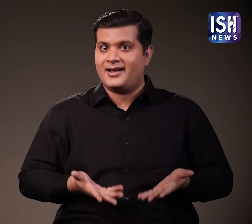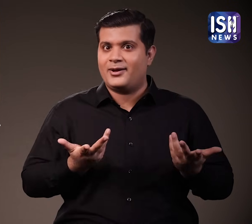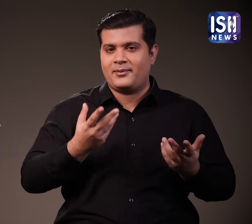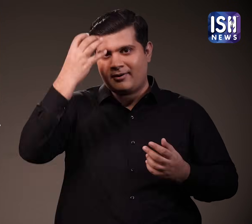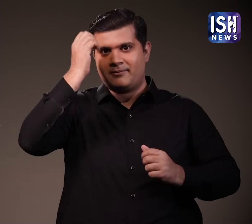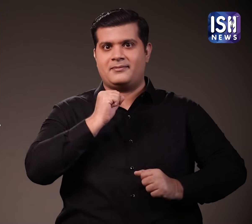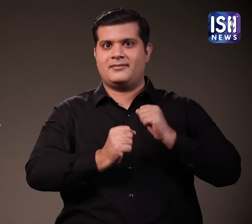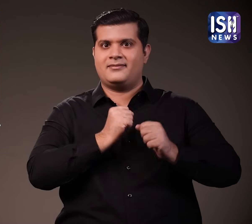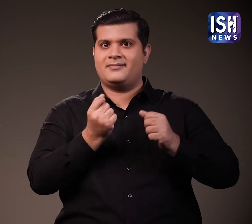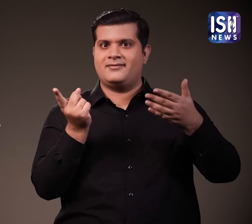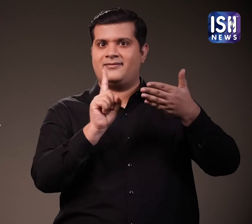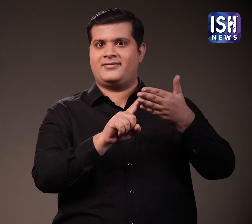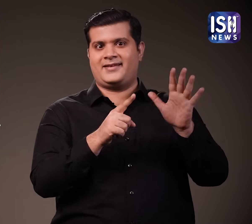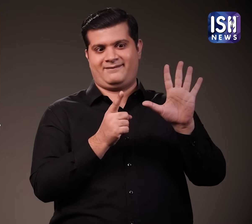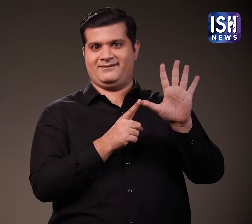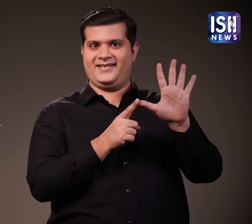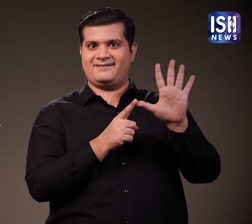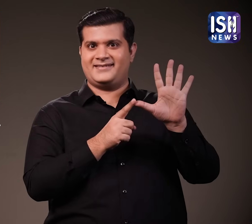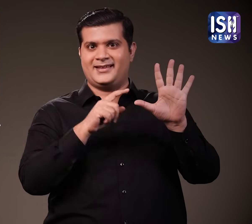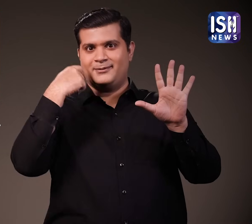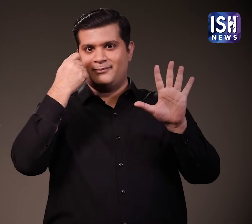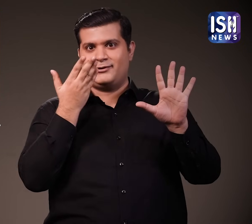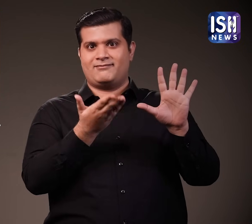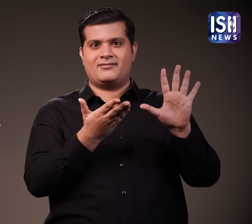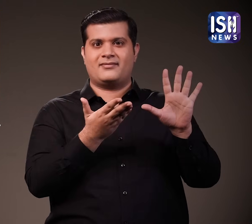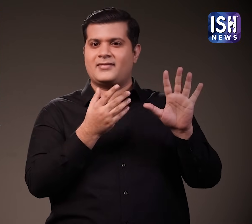Now Bhaag Milkha Bhaag is the 5th movie with ISL interpretation.